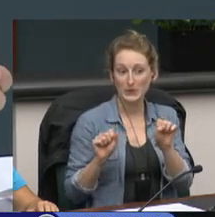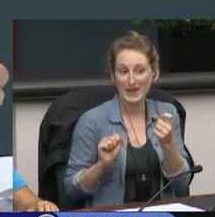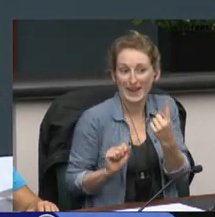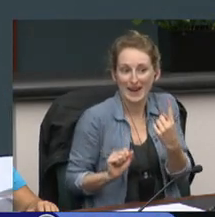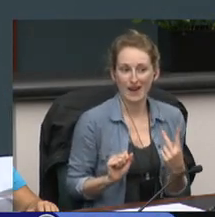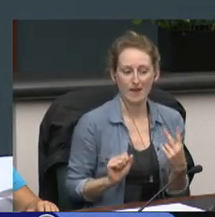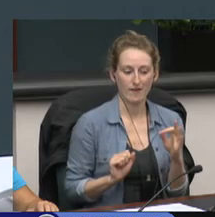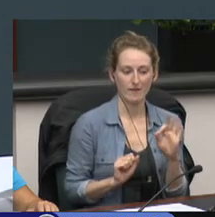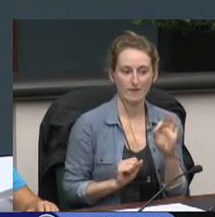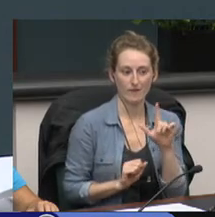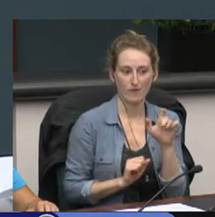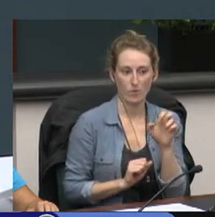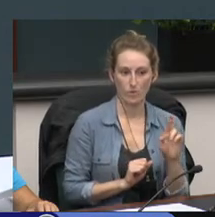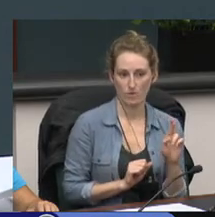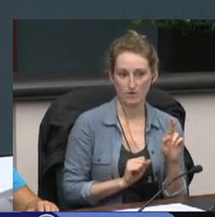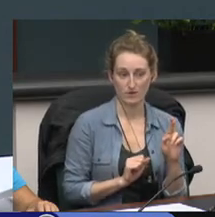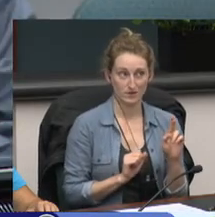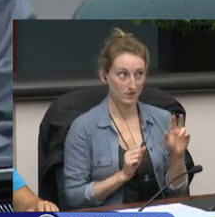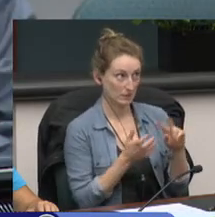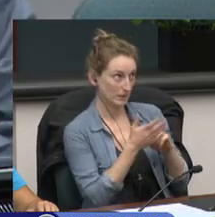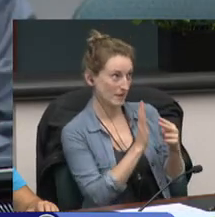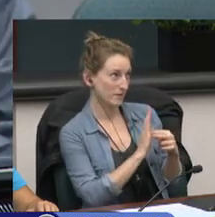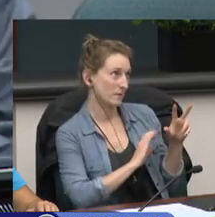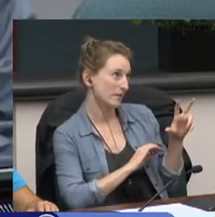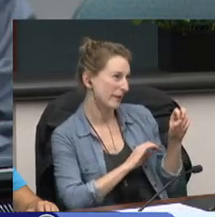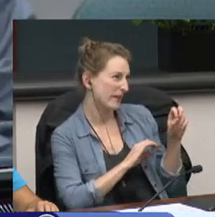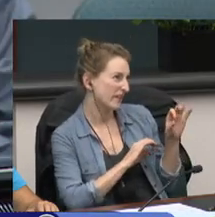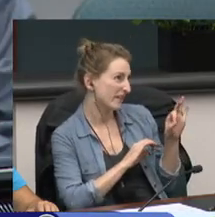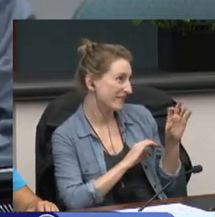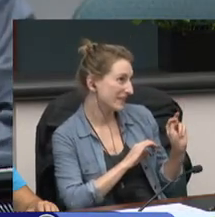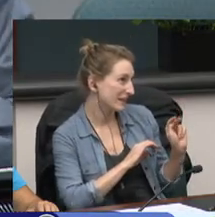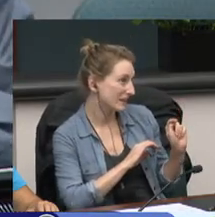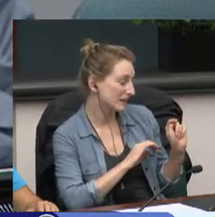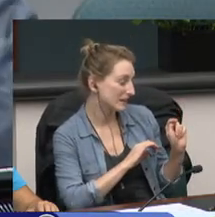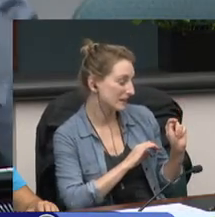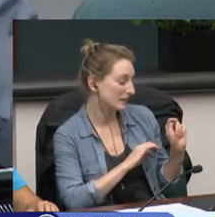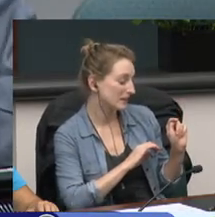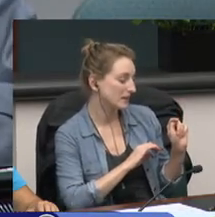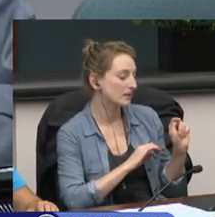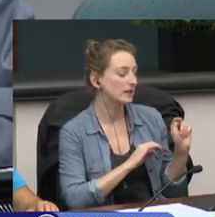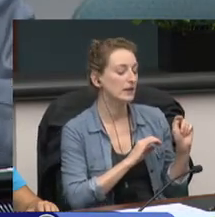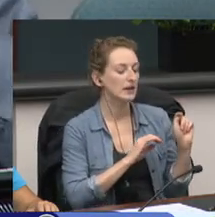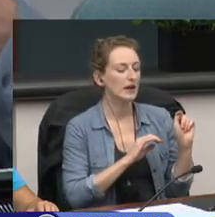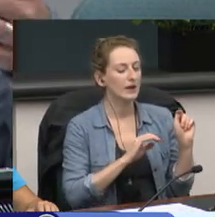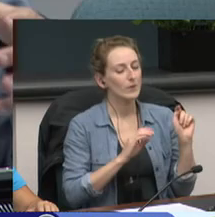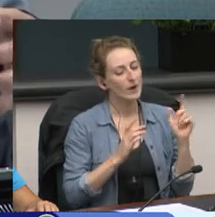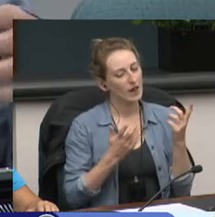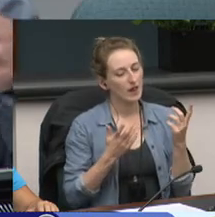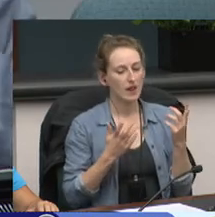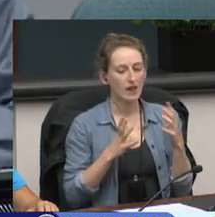exact footage but there they have to have a reduced step back in footprint on